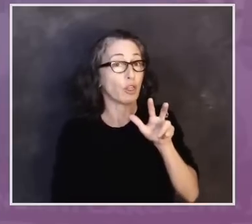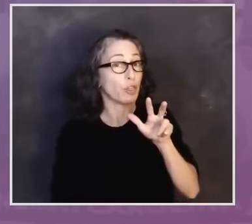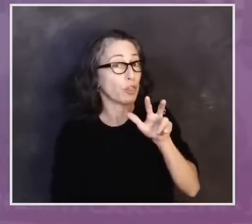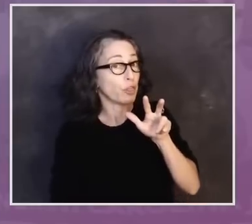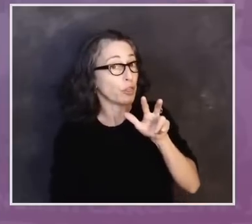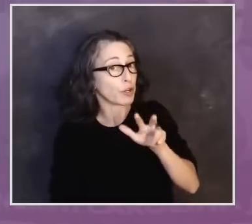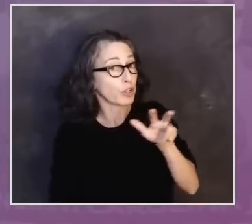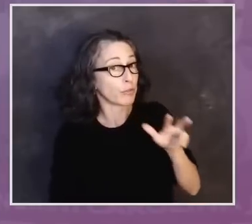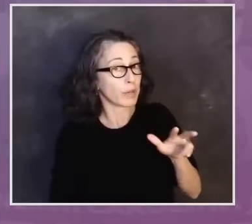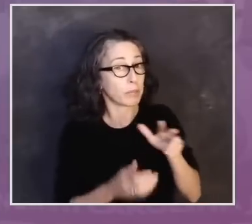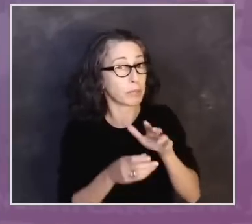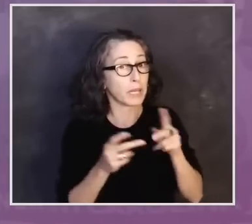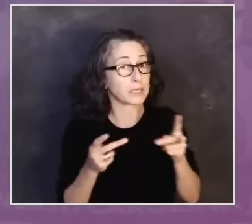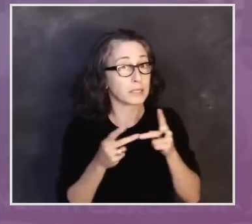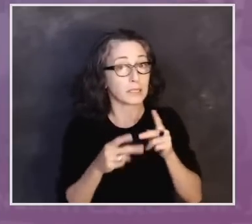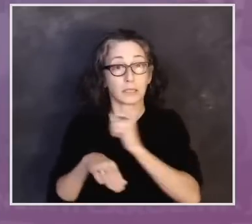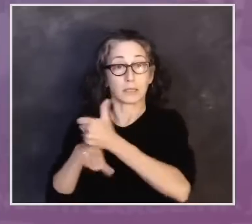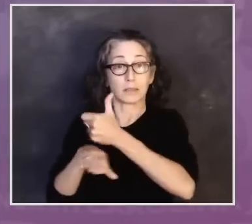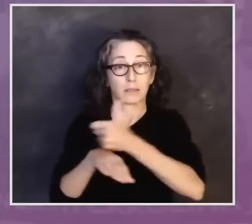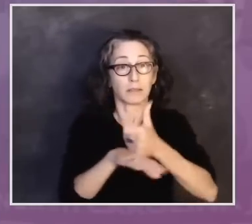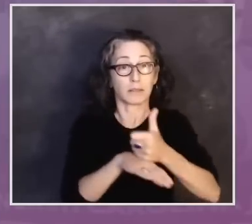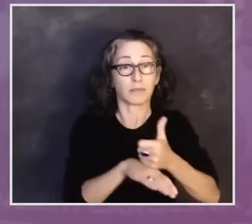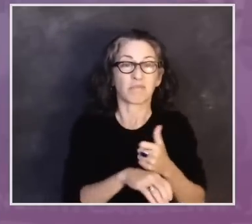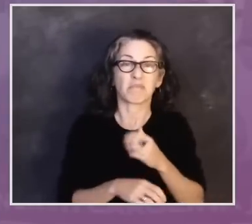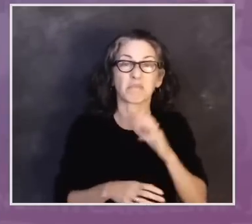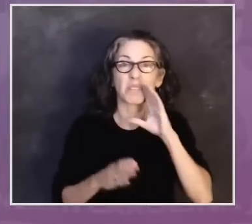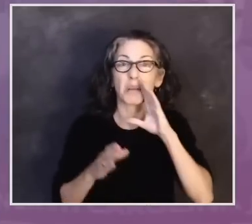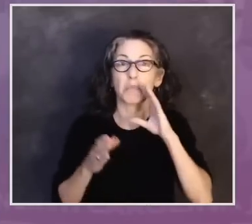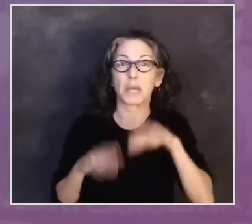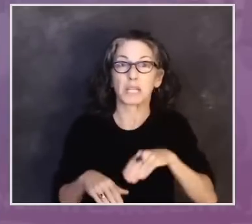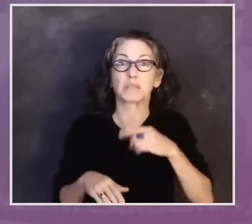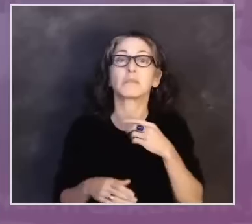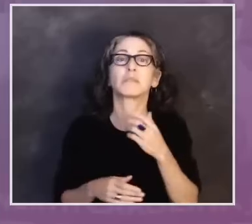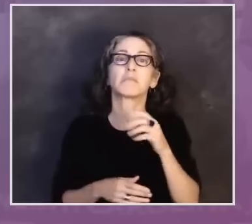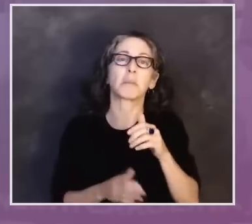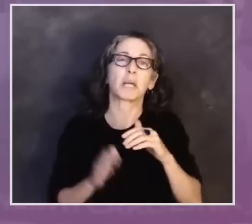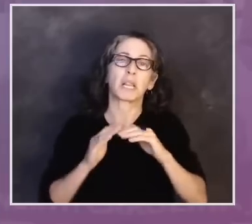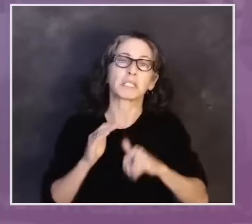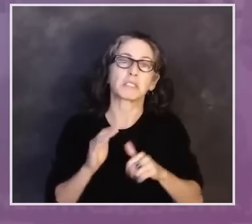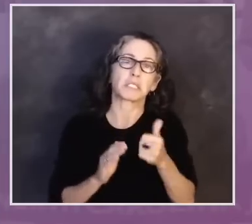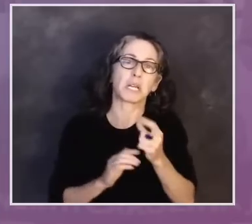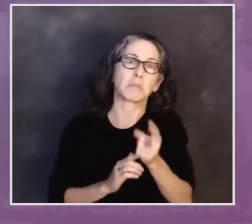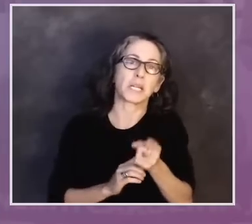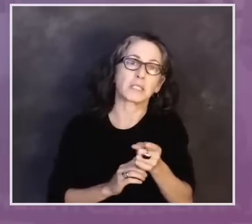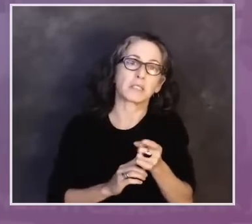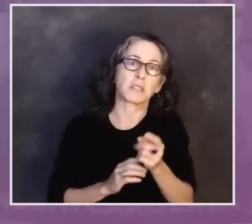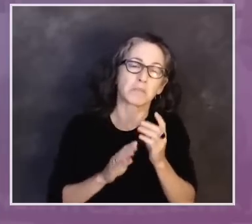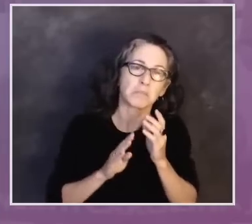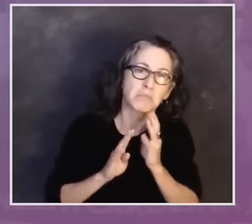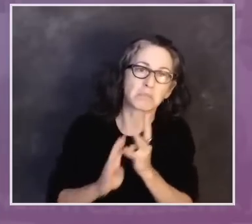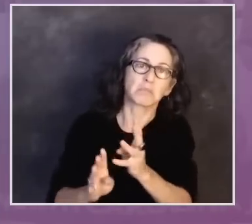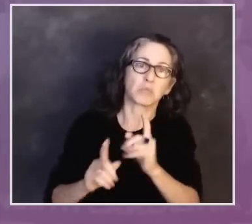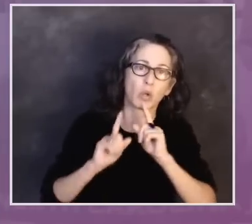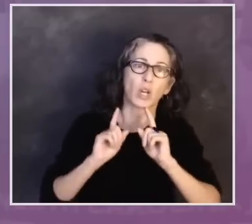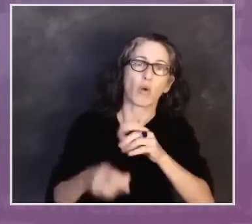TODAY. WE HAVE 33 PLACES TO VOTE. IN FACT, IF YOU LOOK AROUND, THERE'S PROBABLY AN EARLY